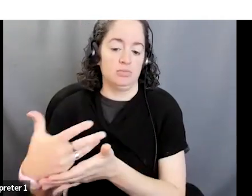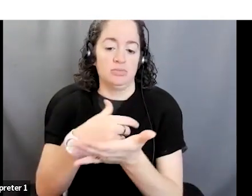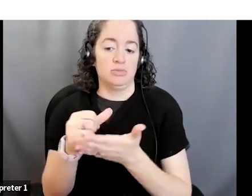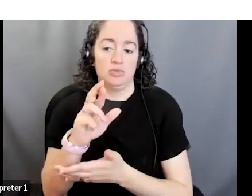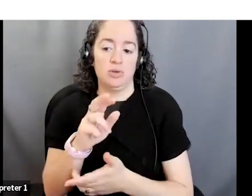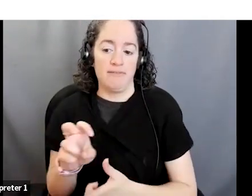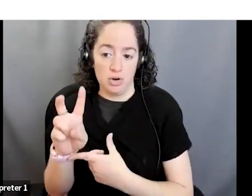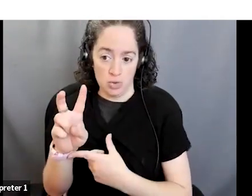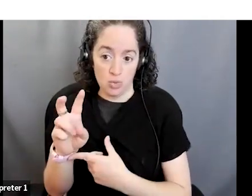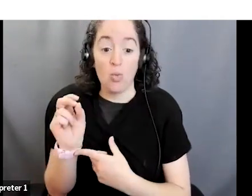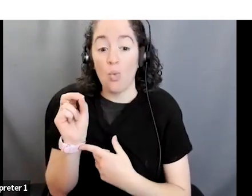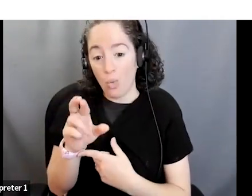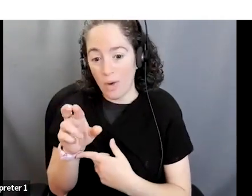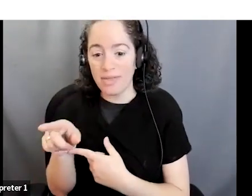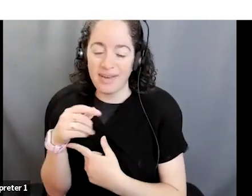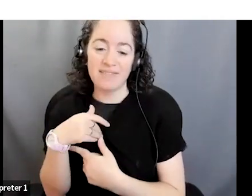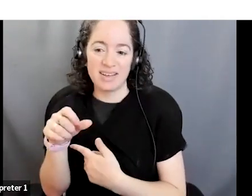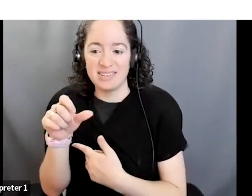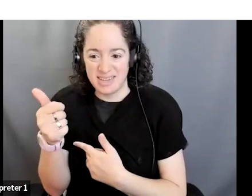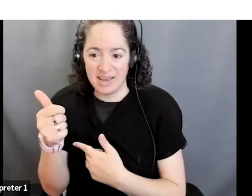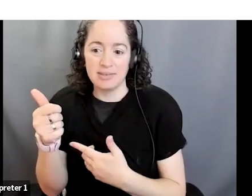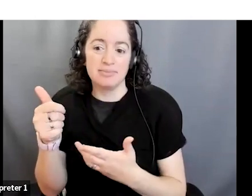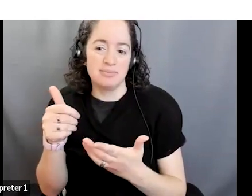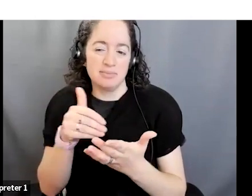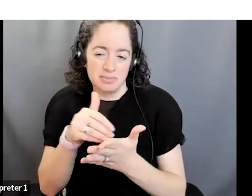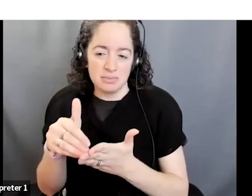That is going to affect quite a few of these form plugins.